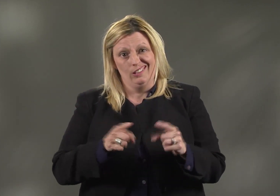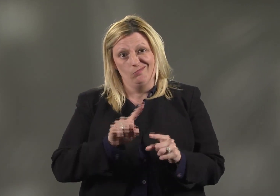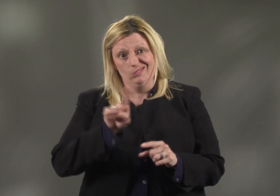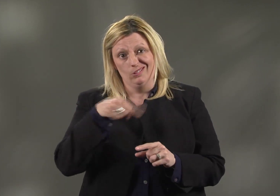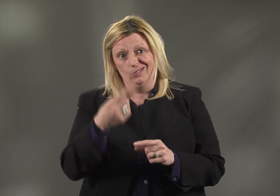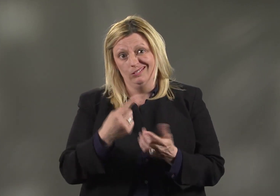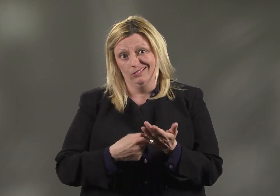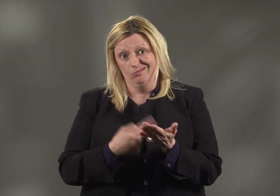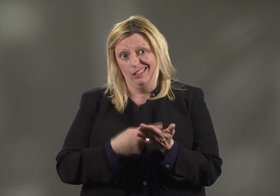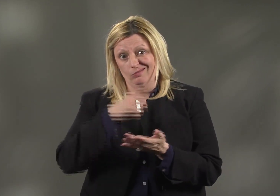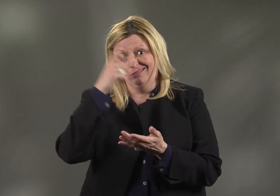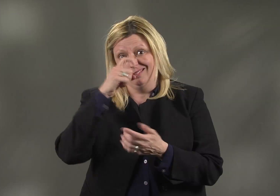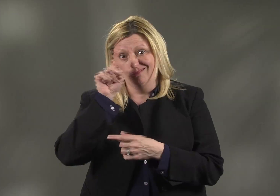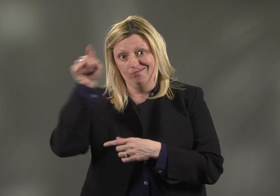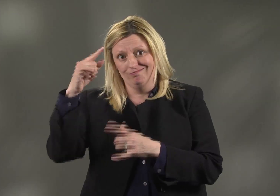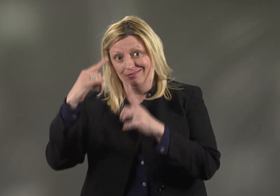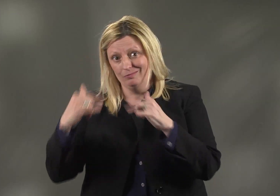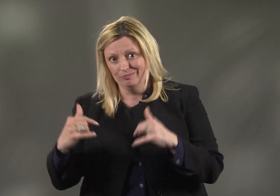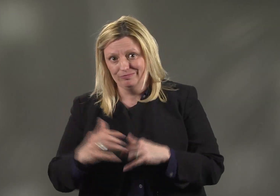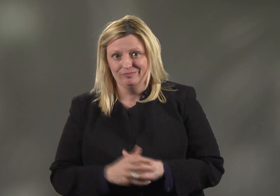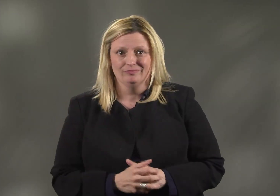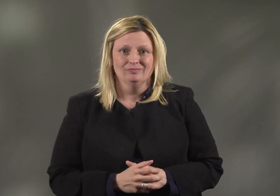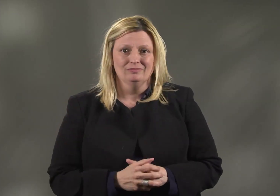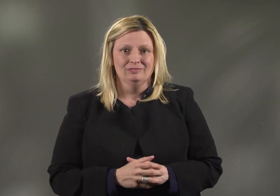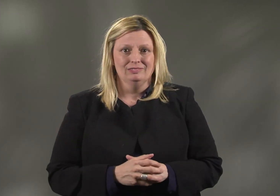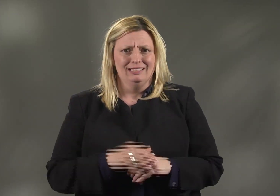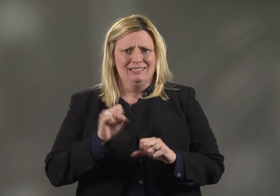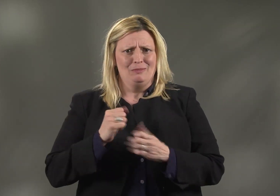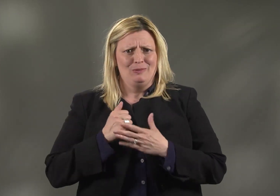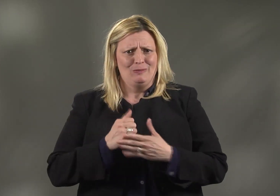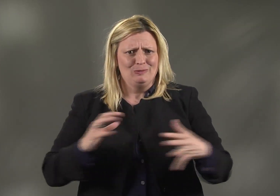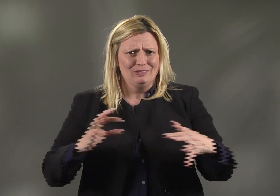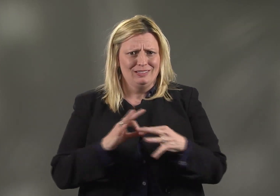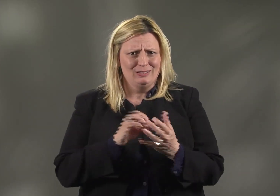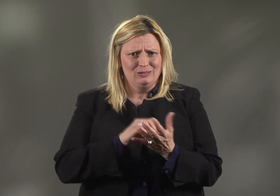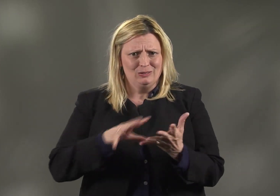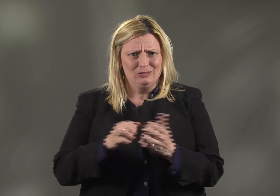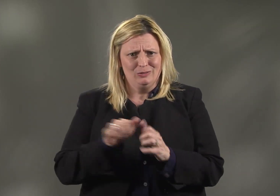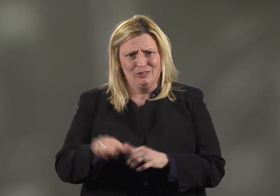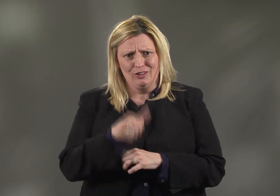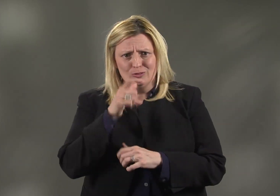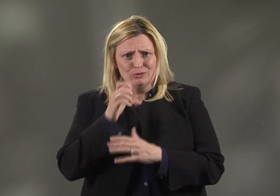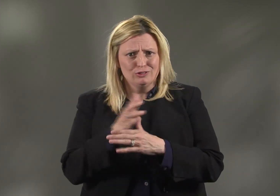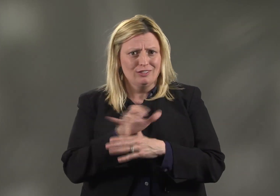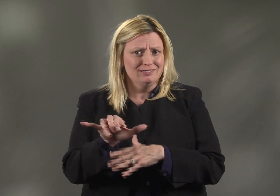which only happens in the summers at camps. It can be useful to connect with students